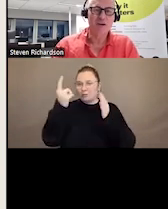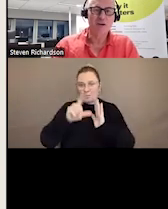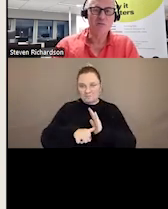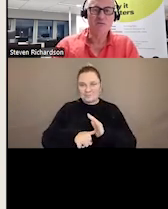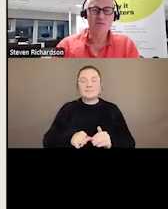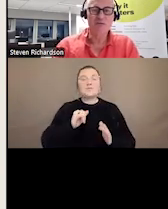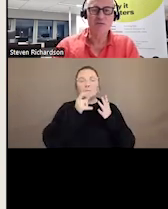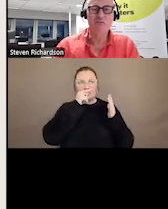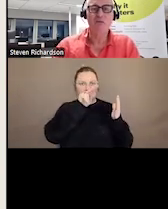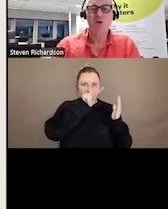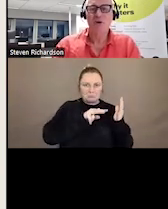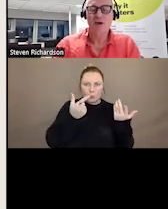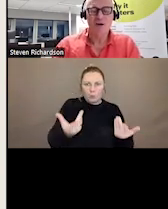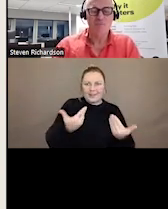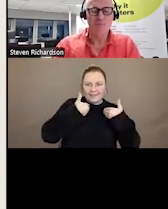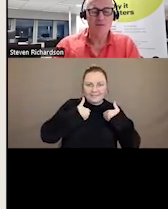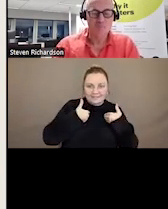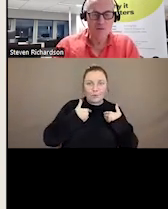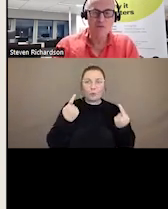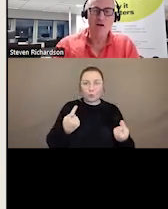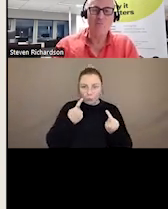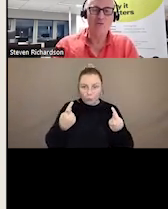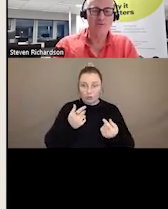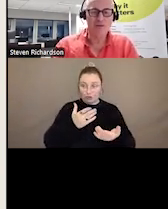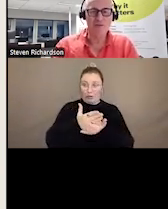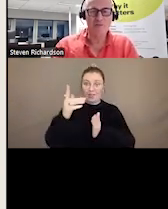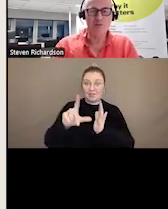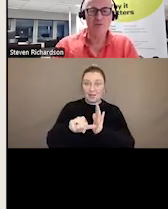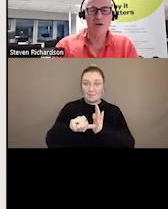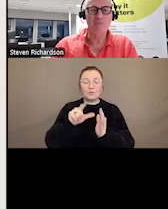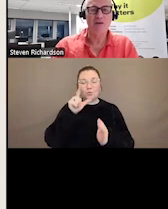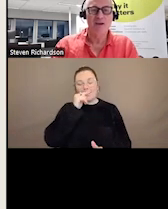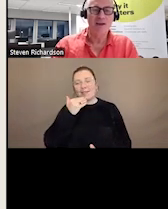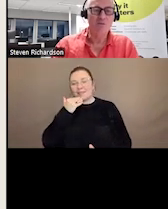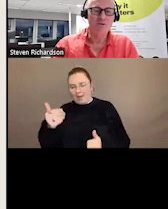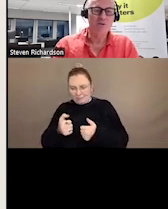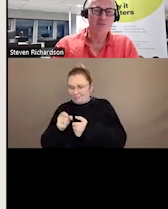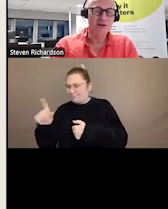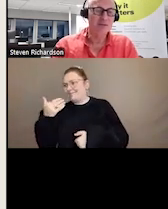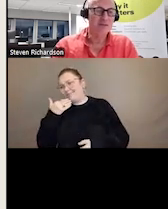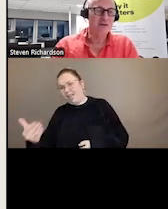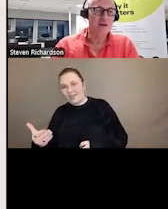out who has given to you, in real time. You can thank them in real time. And frankly,